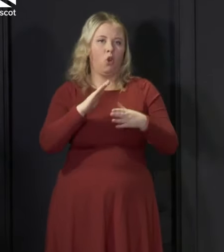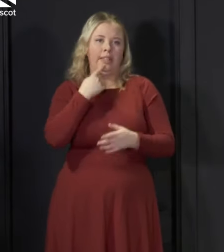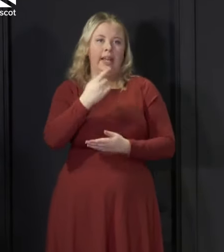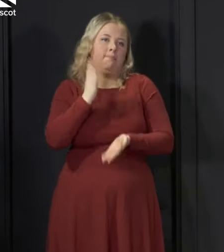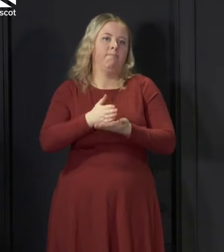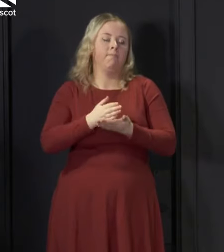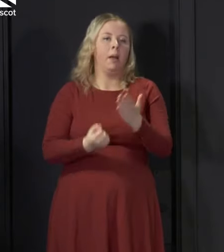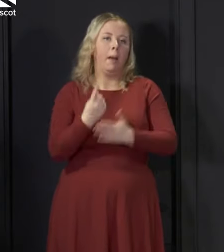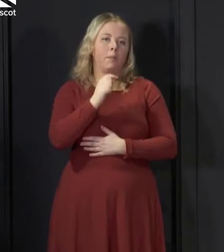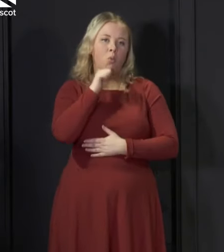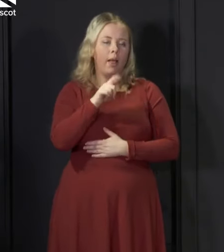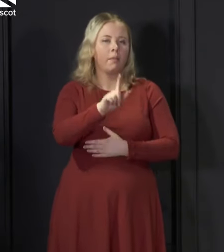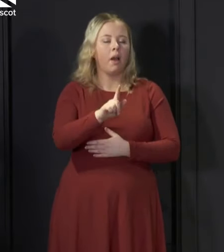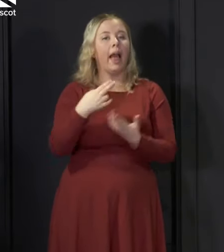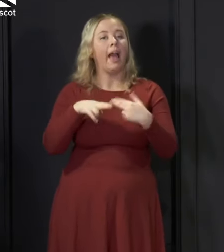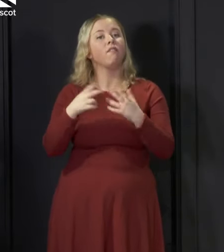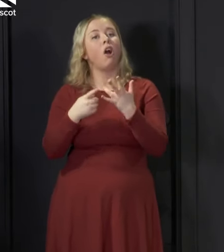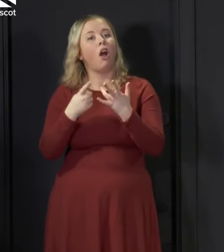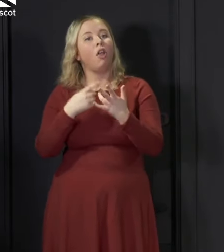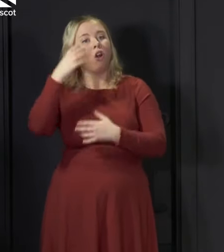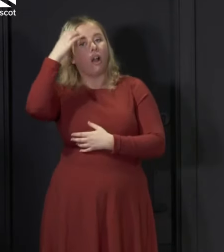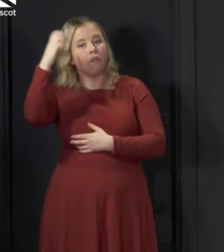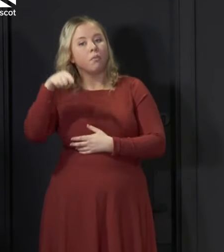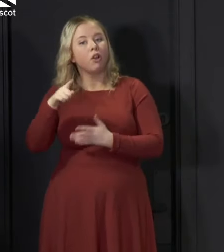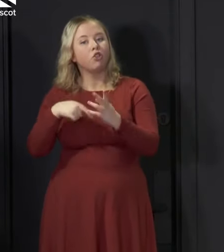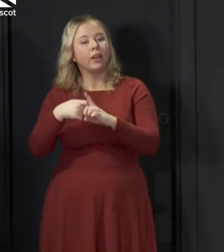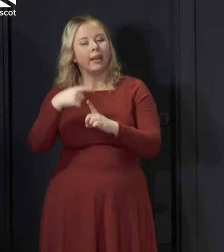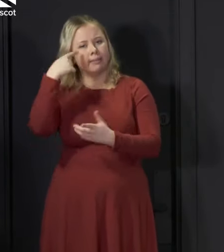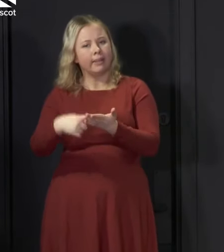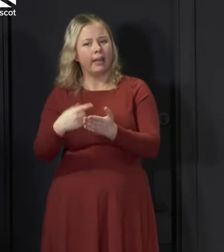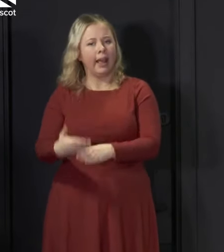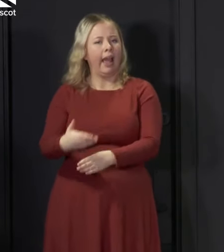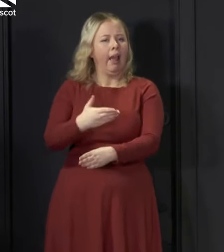governments in the UK were taking decisions that I thought were premature or not in the